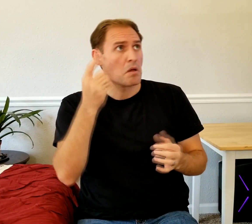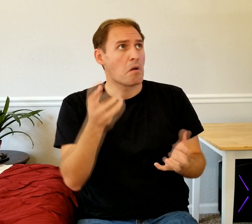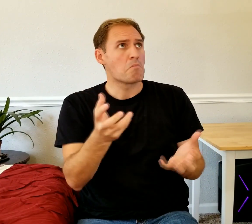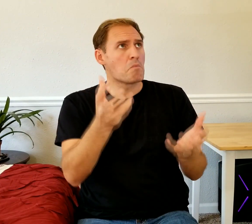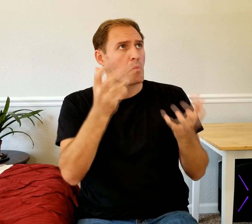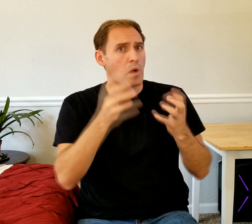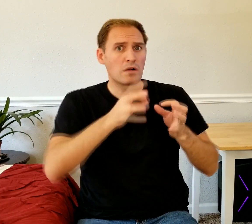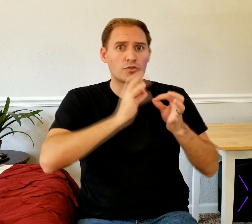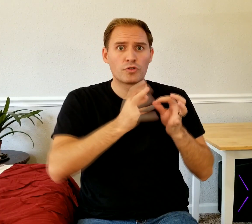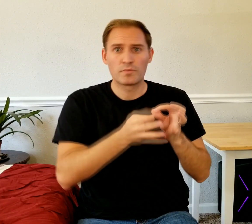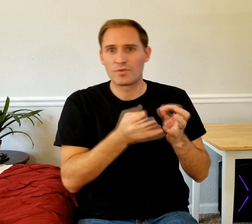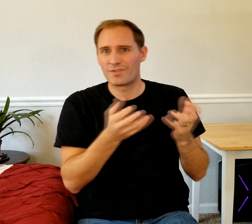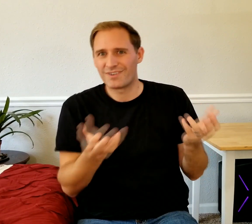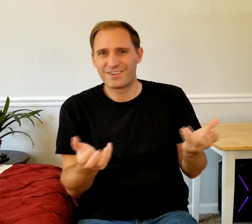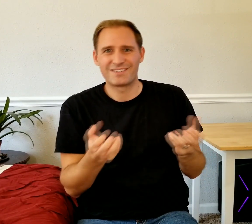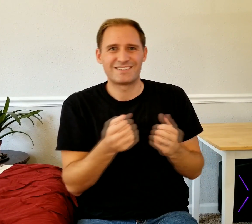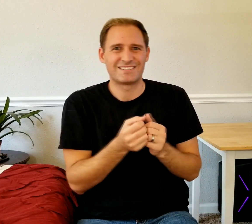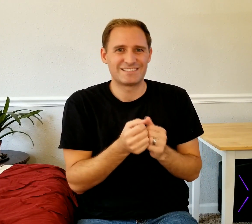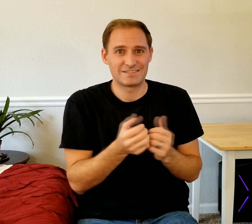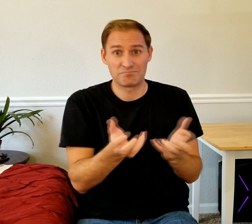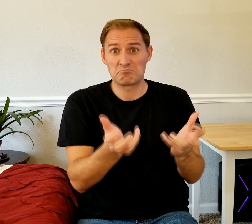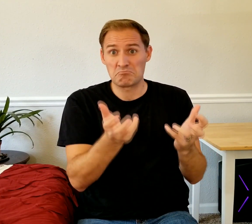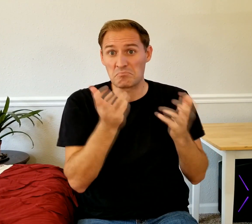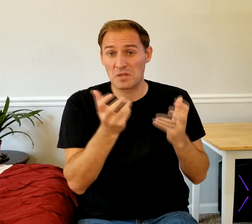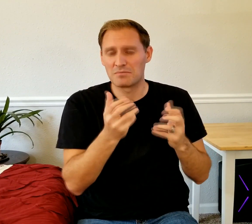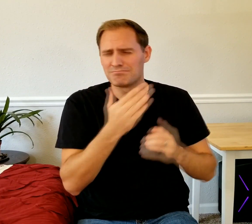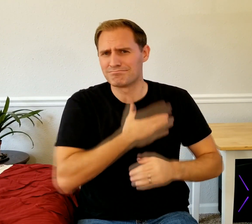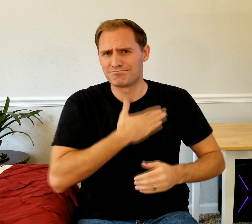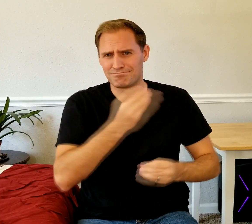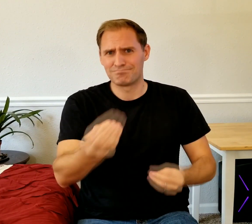start pushing out this content sooner rather than later, I'm gonna try to